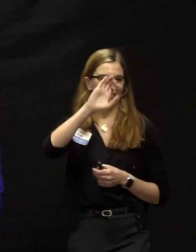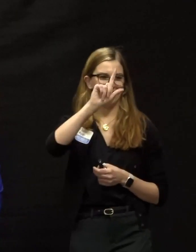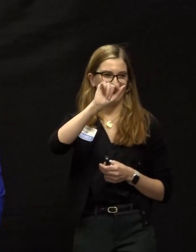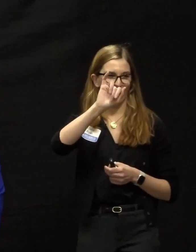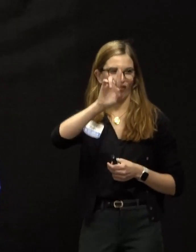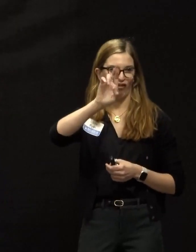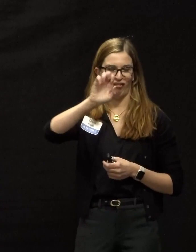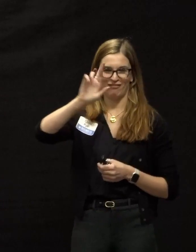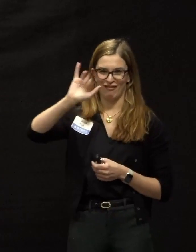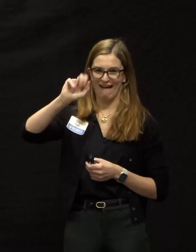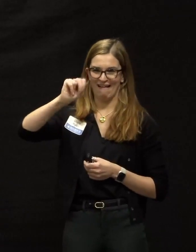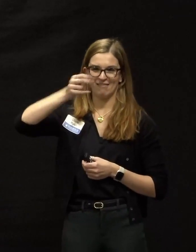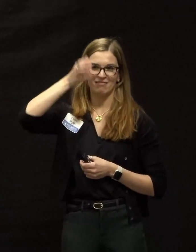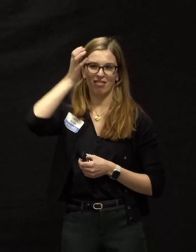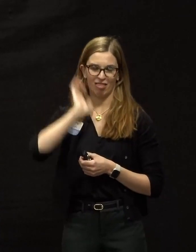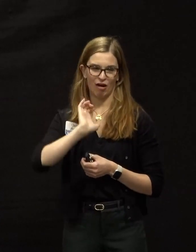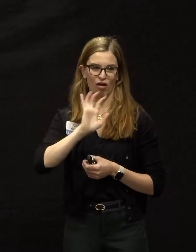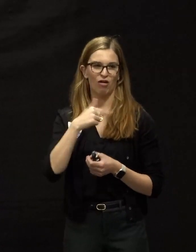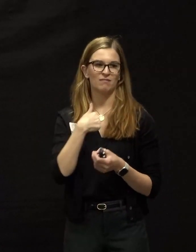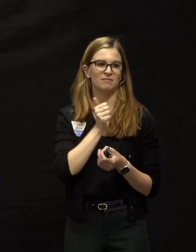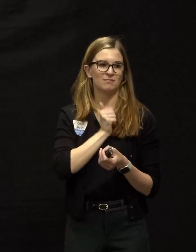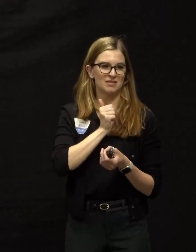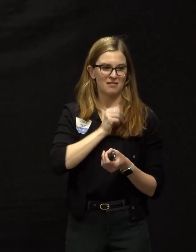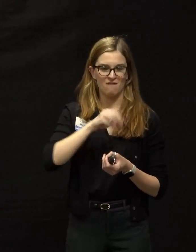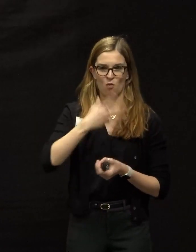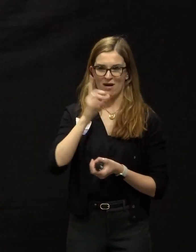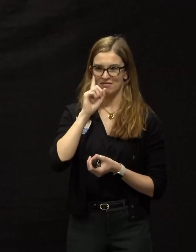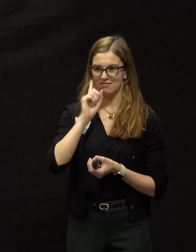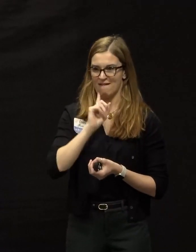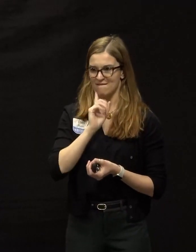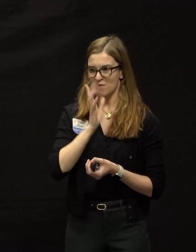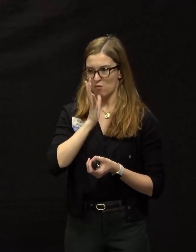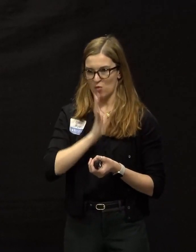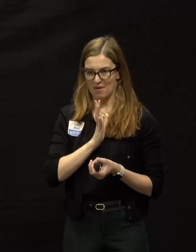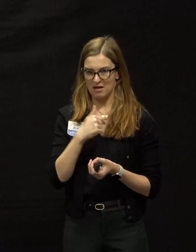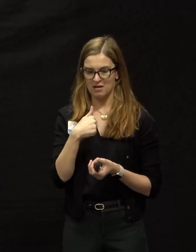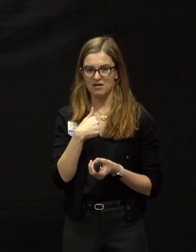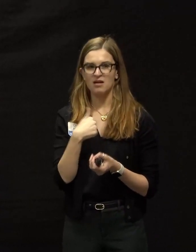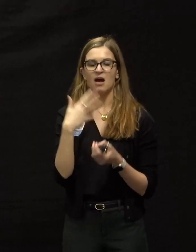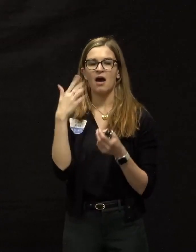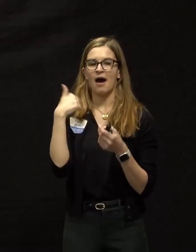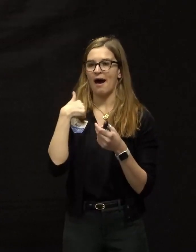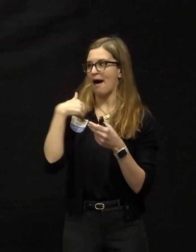Hello there. My name is Claire Ryan. This is my name signed. And I am a white, deaf female.